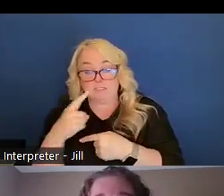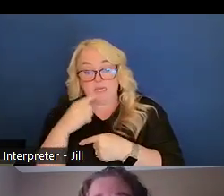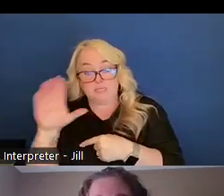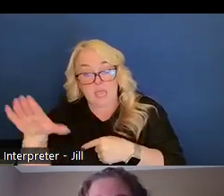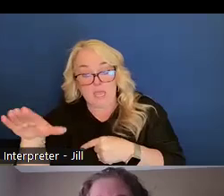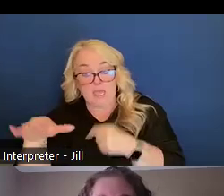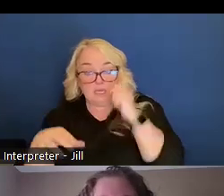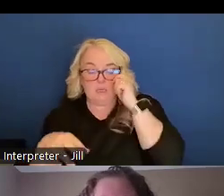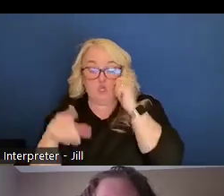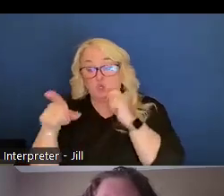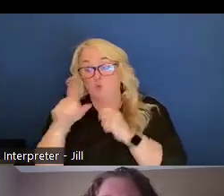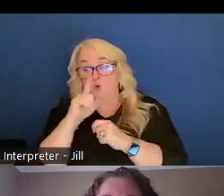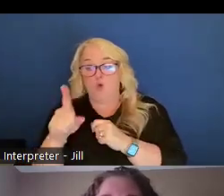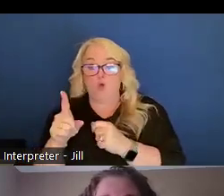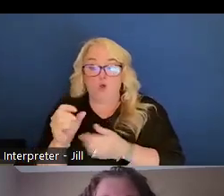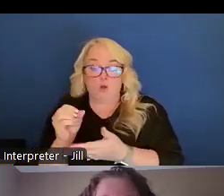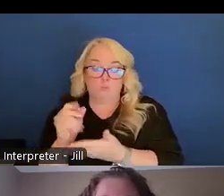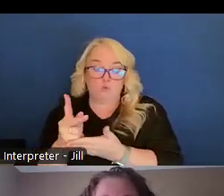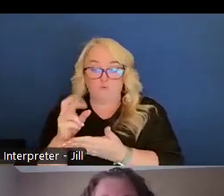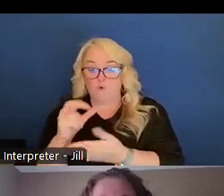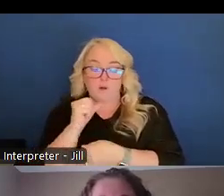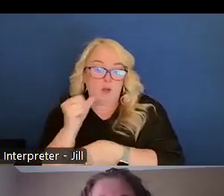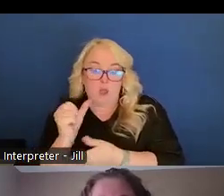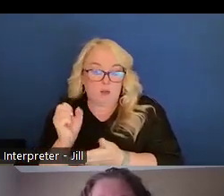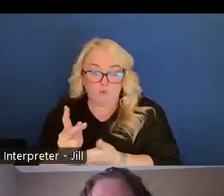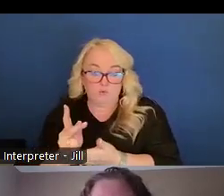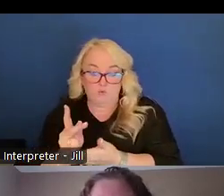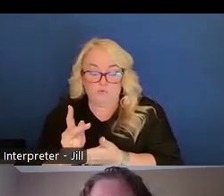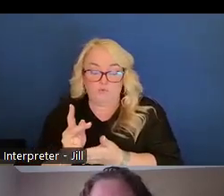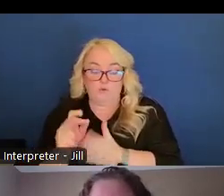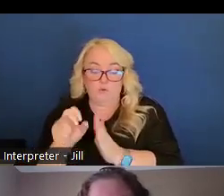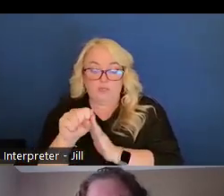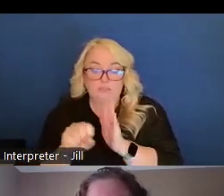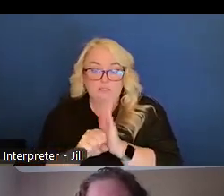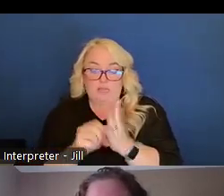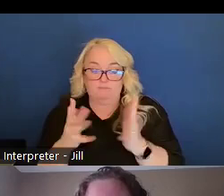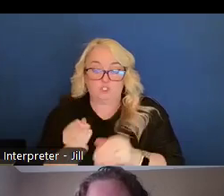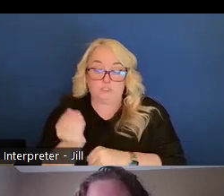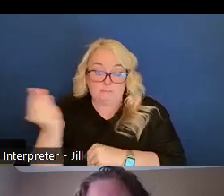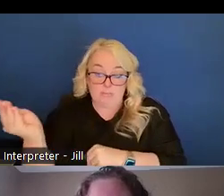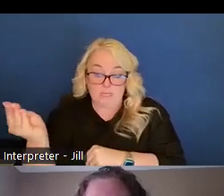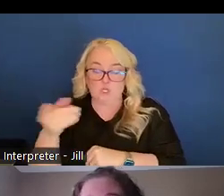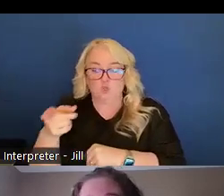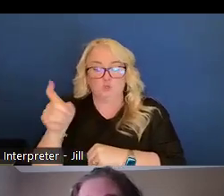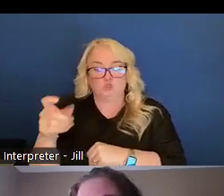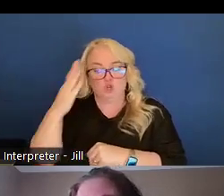looking to approve or disapprove what the state has submitted, here's some things you should know about how this waiver